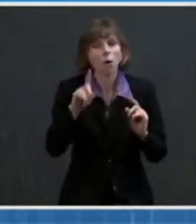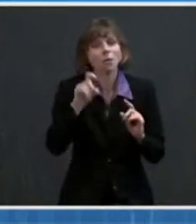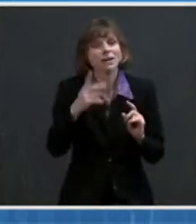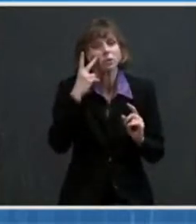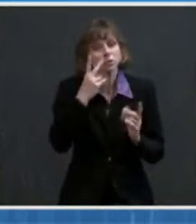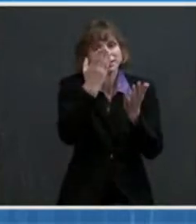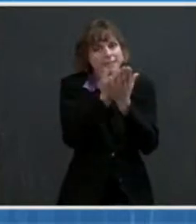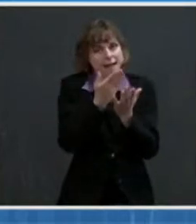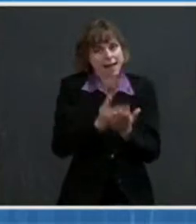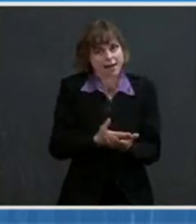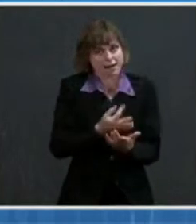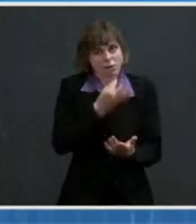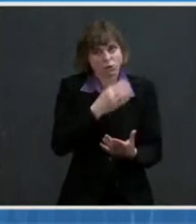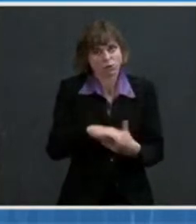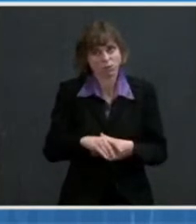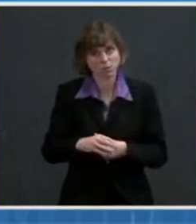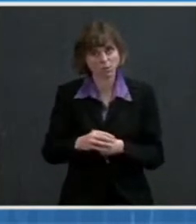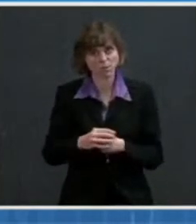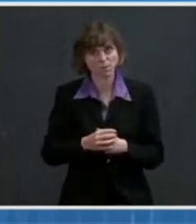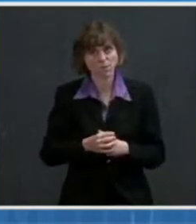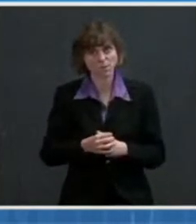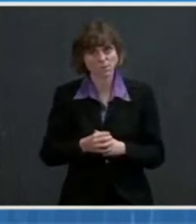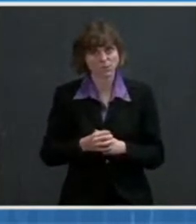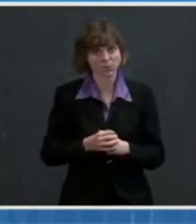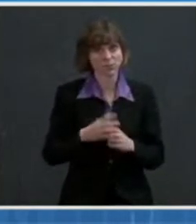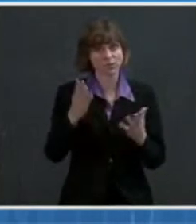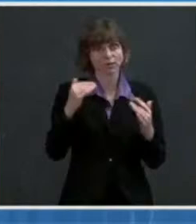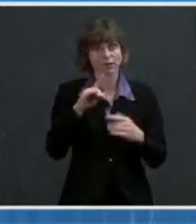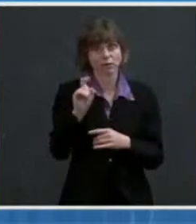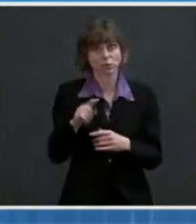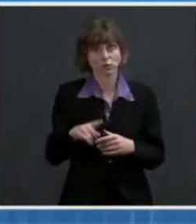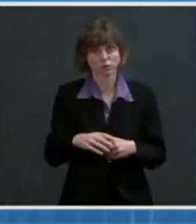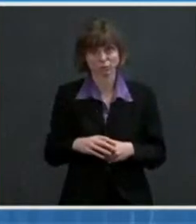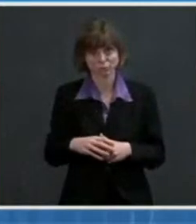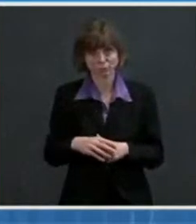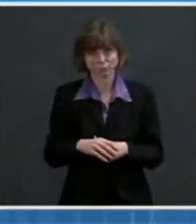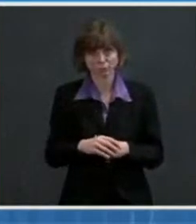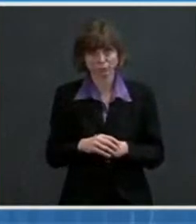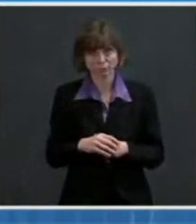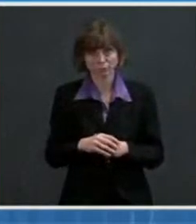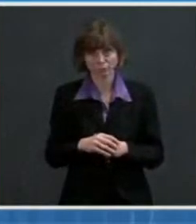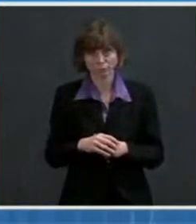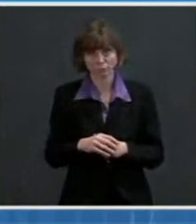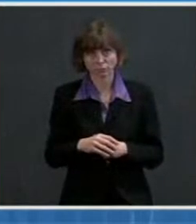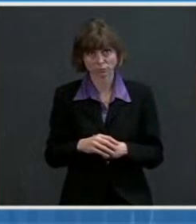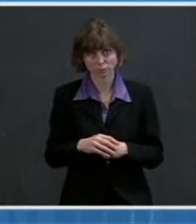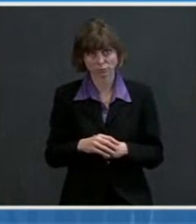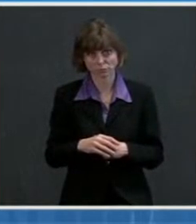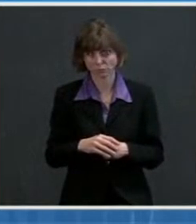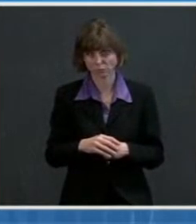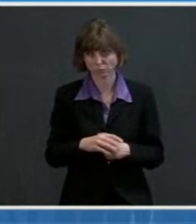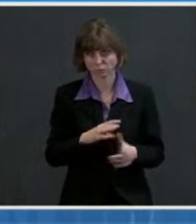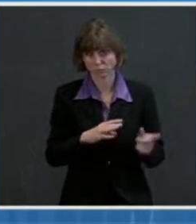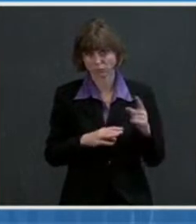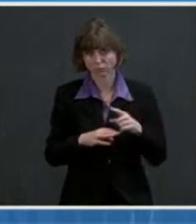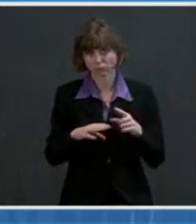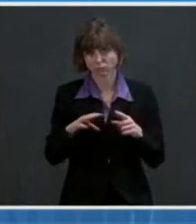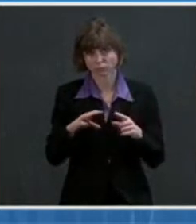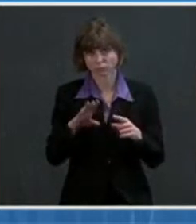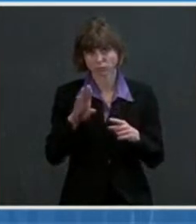RELATIVELY SHORT PERIOD OF TIME BUT WE DO NEED TO SEE MORE DATA